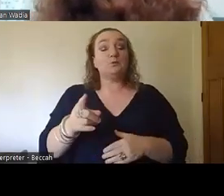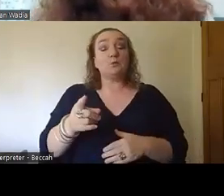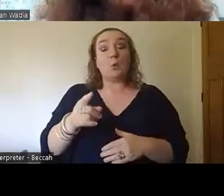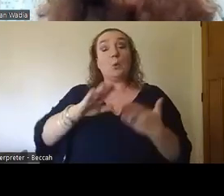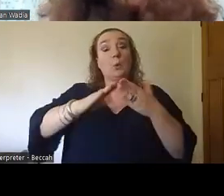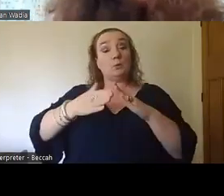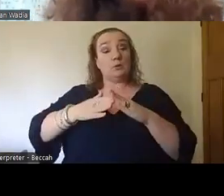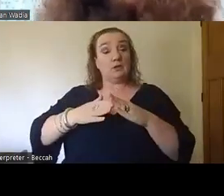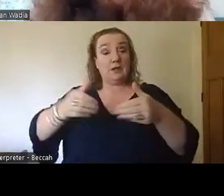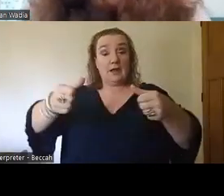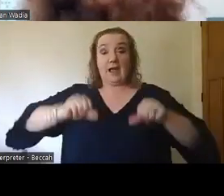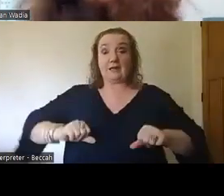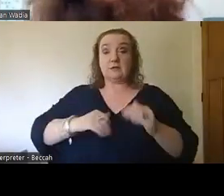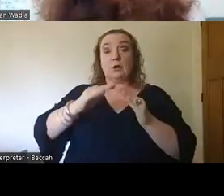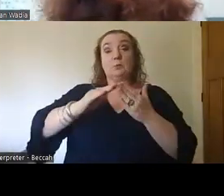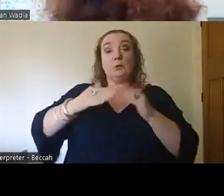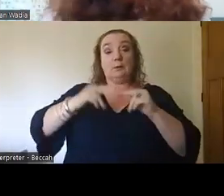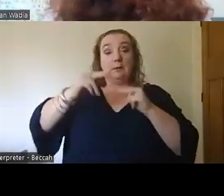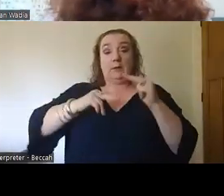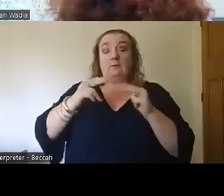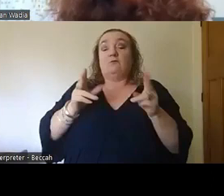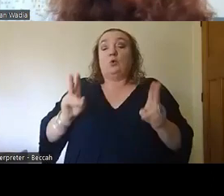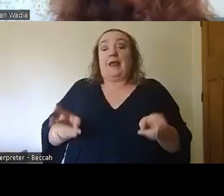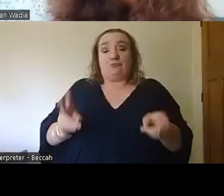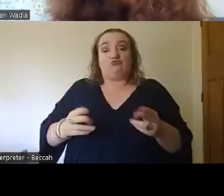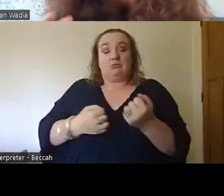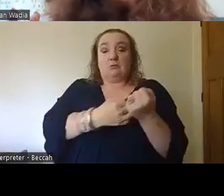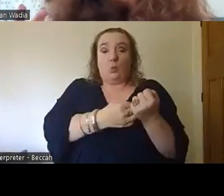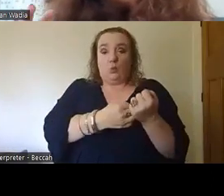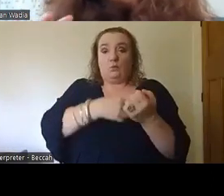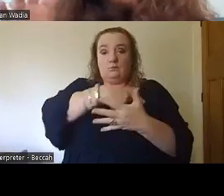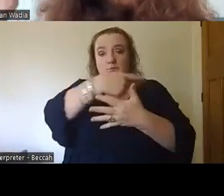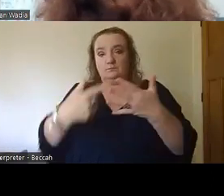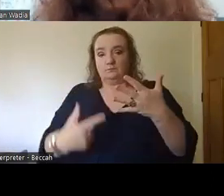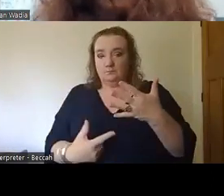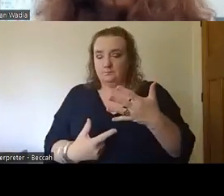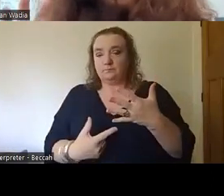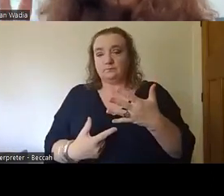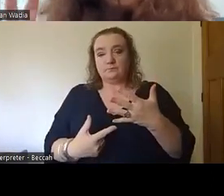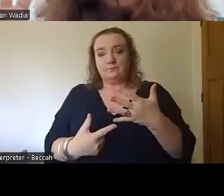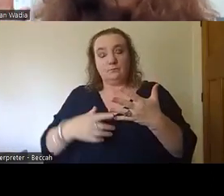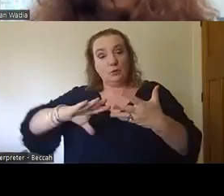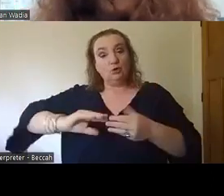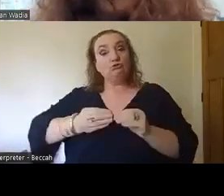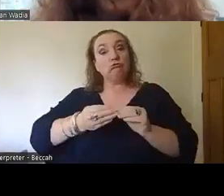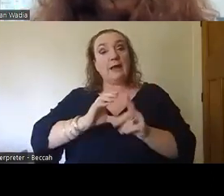to develop natural support. So this is what we're looking at. How do you create cultures, inclusive school culture,